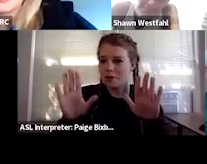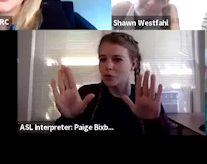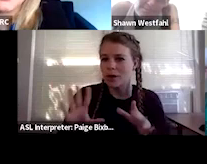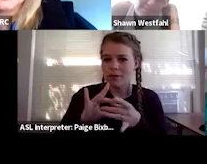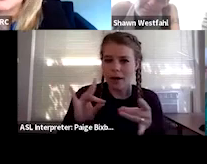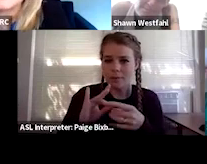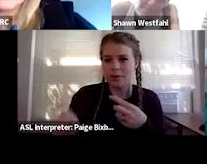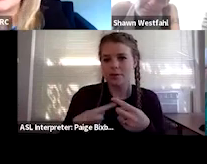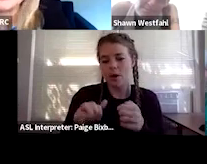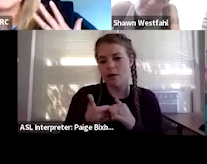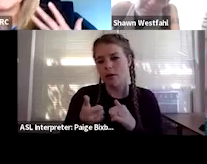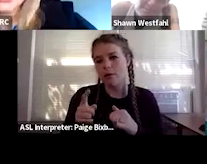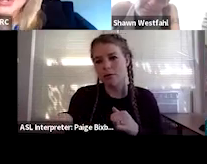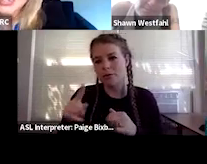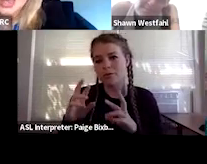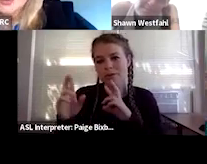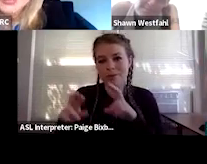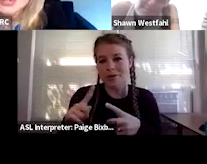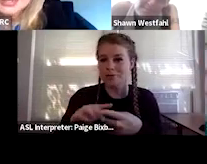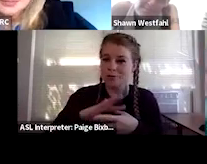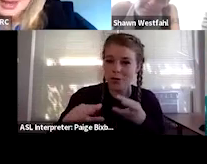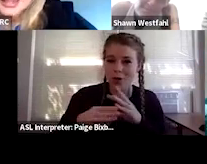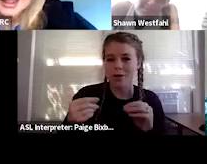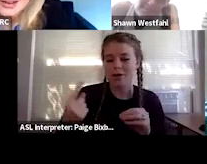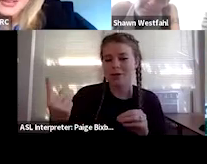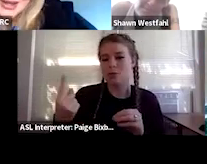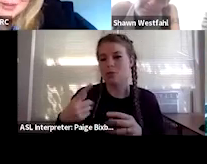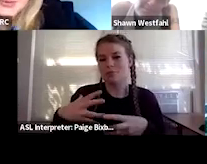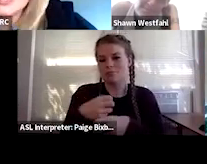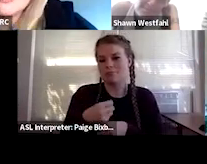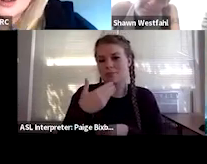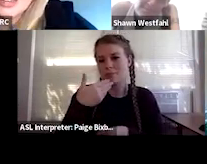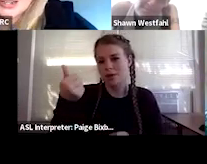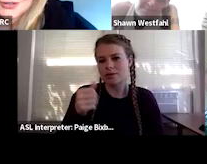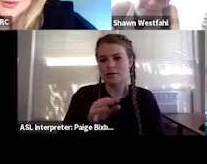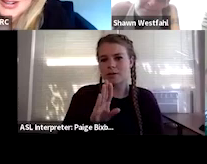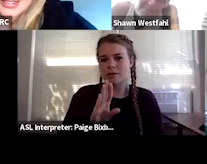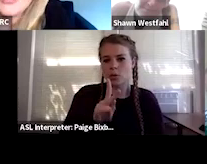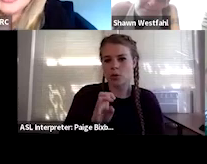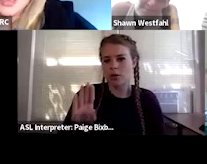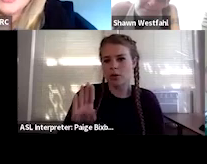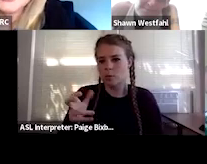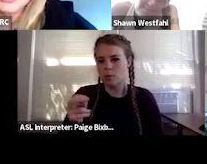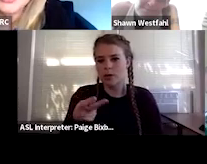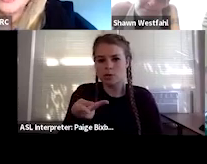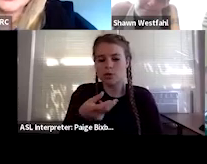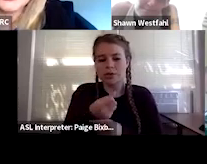about how you're responding to the stories. Somebody said it best, of Brooke and Brian, you are saving lives with your knowledge,